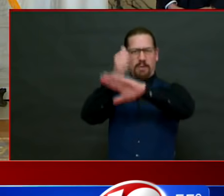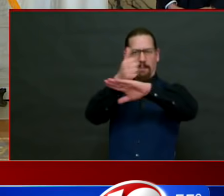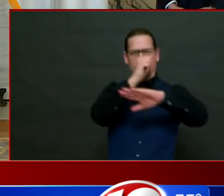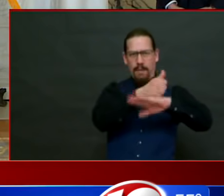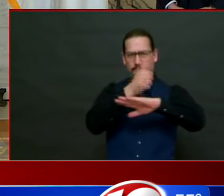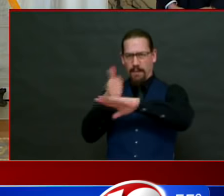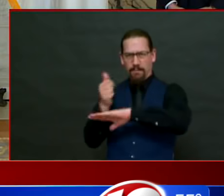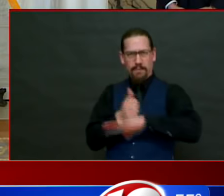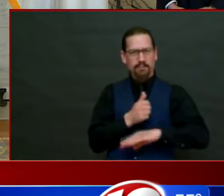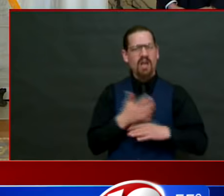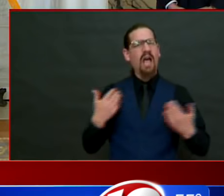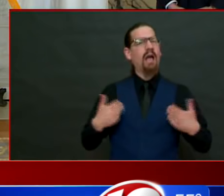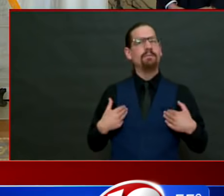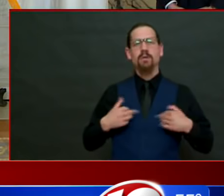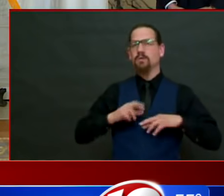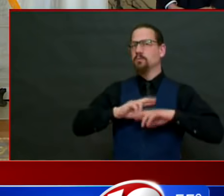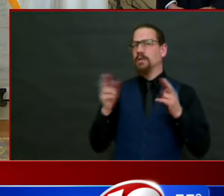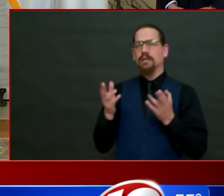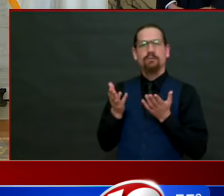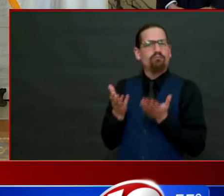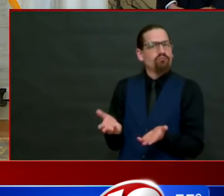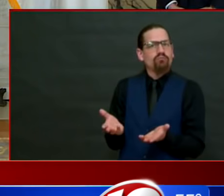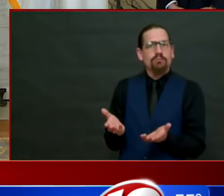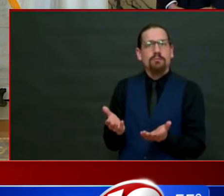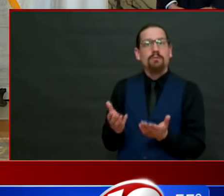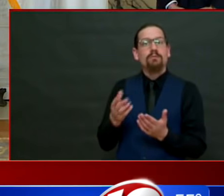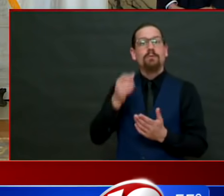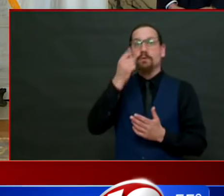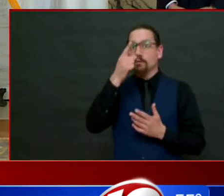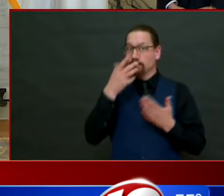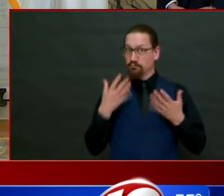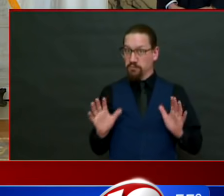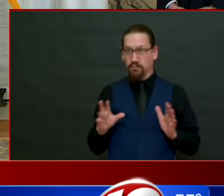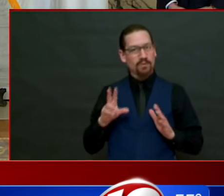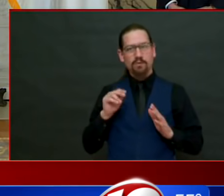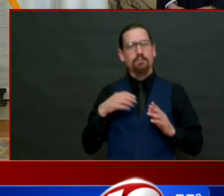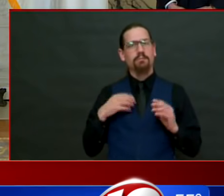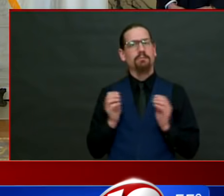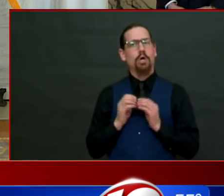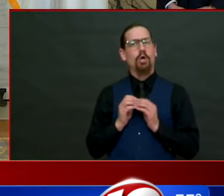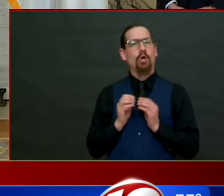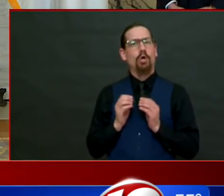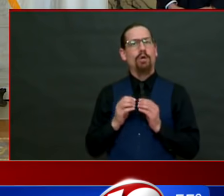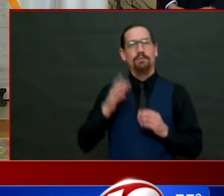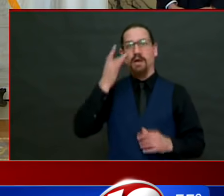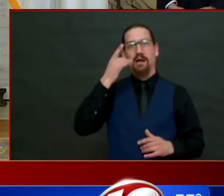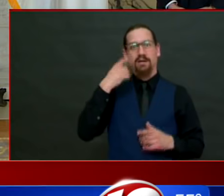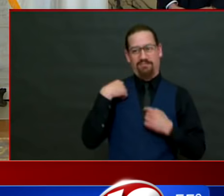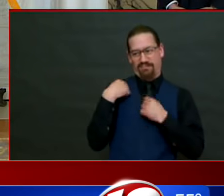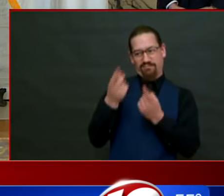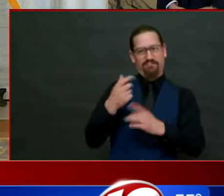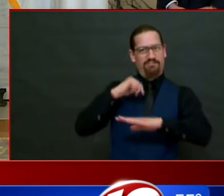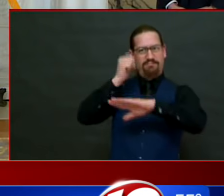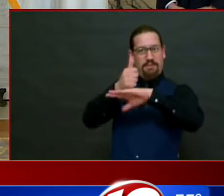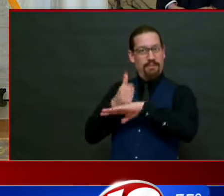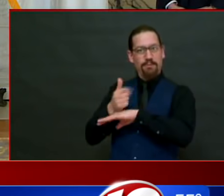NEWPORT. WE WILL CONTINUE TO OPEN THESE SITES IN COMMUNITIES THAT ARE